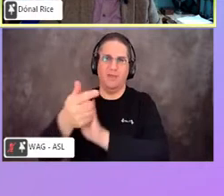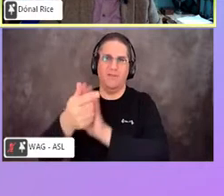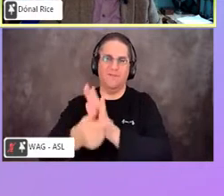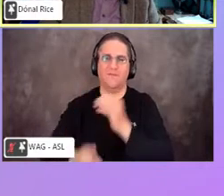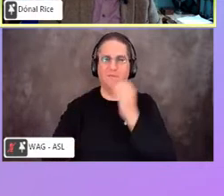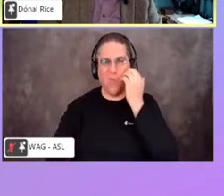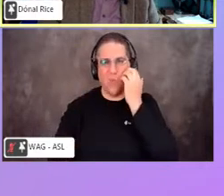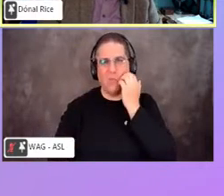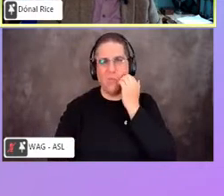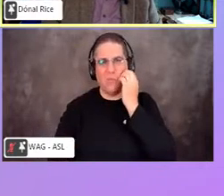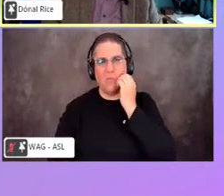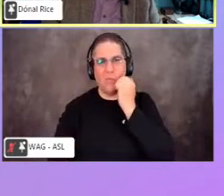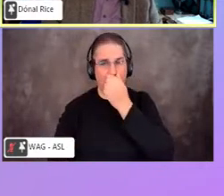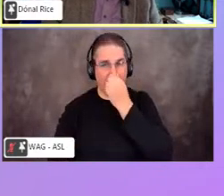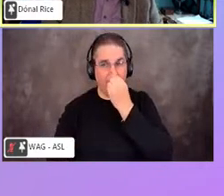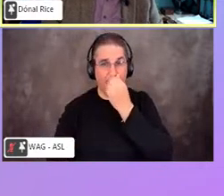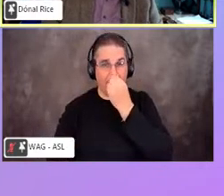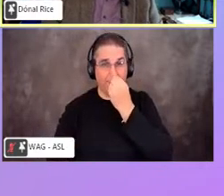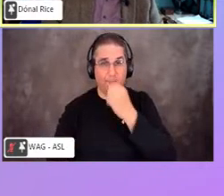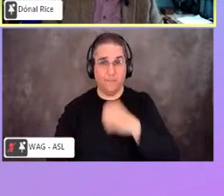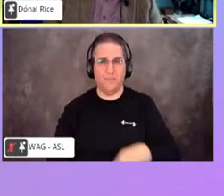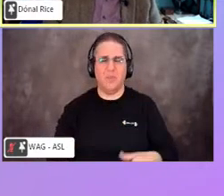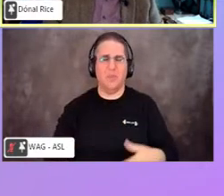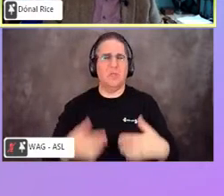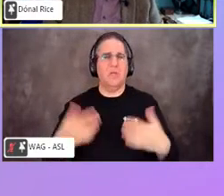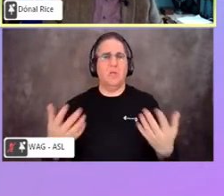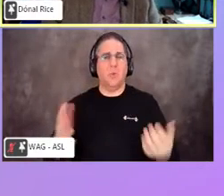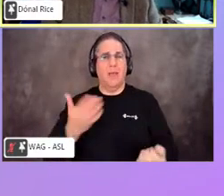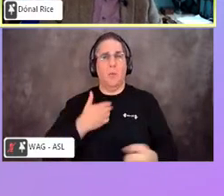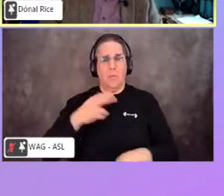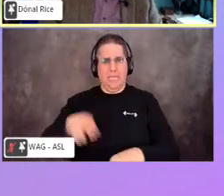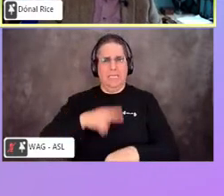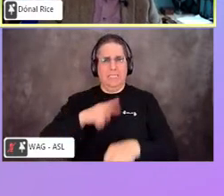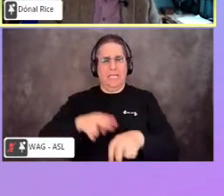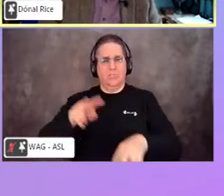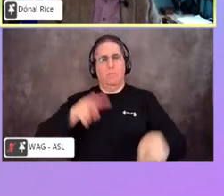leads for example, they have updated in the past few